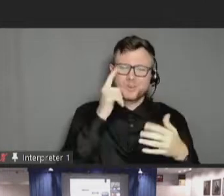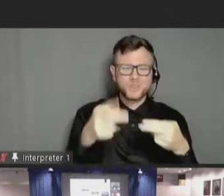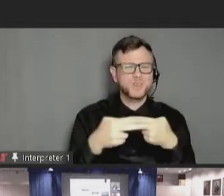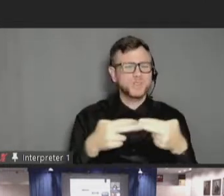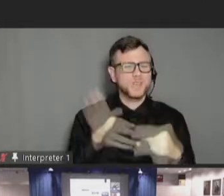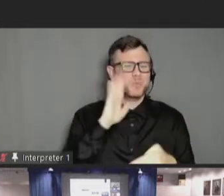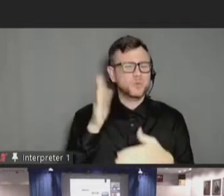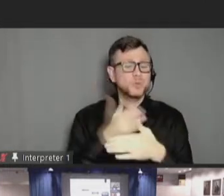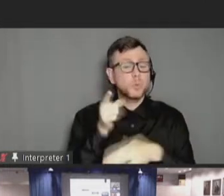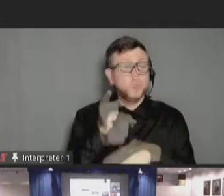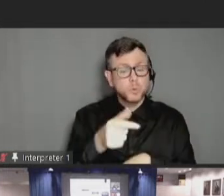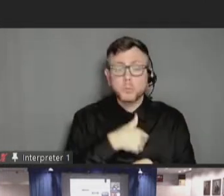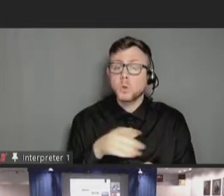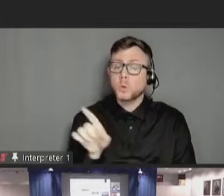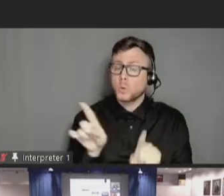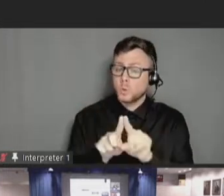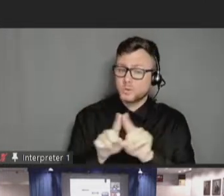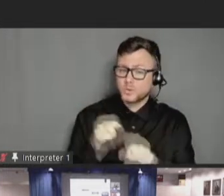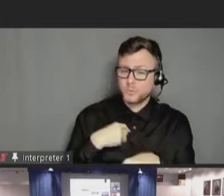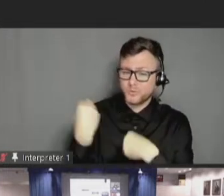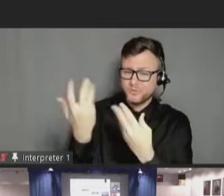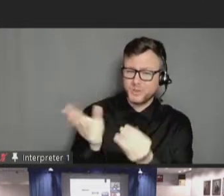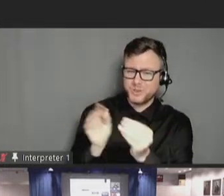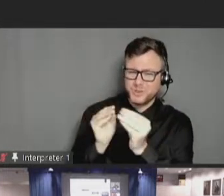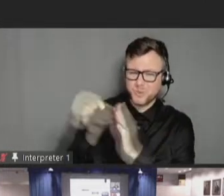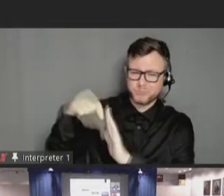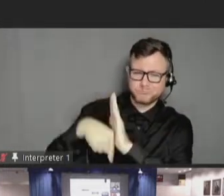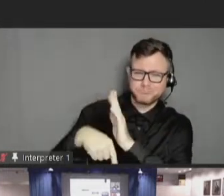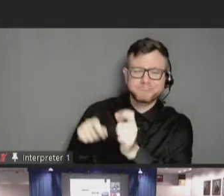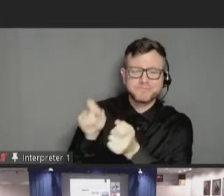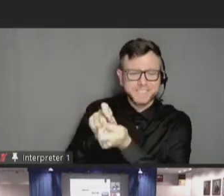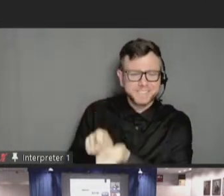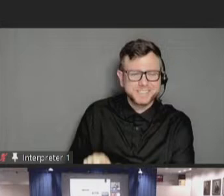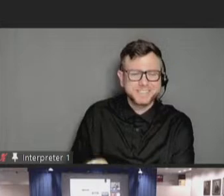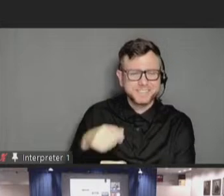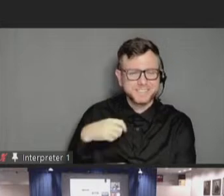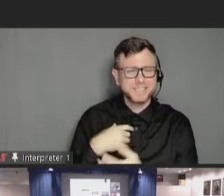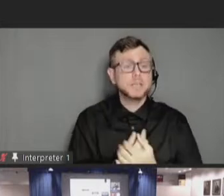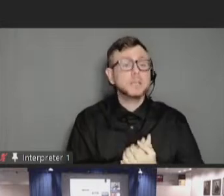but happy to provide more detail on this slide. Next slide, please.